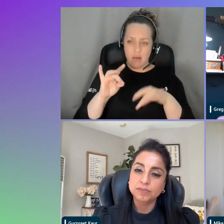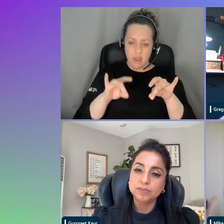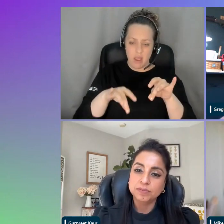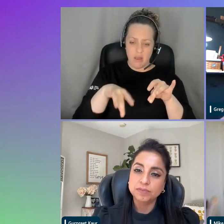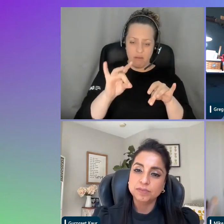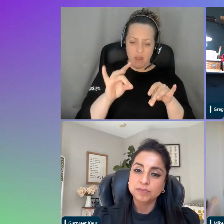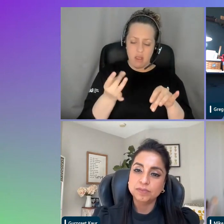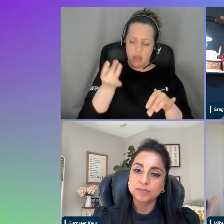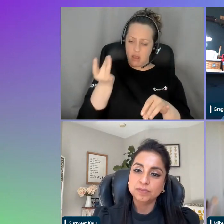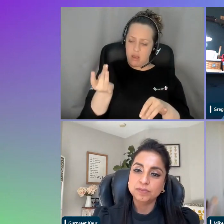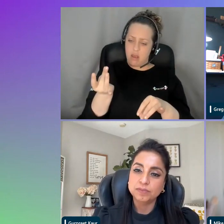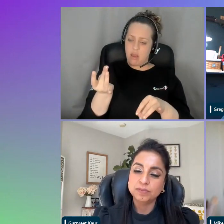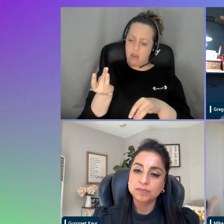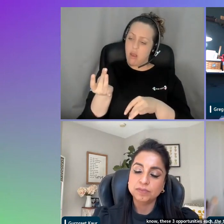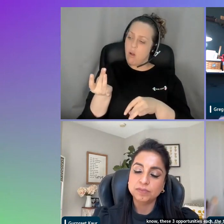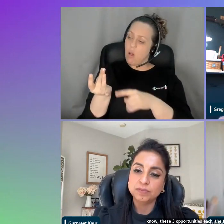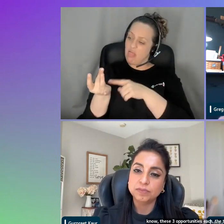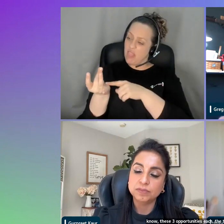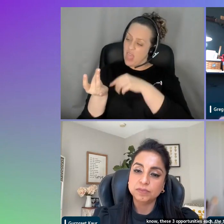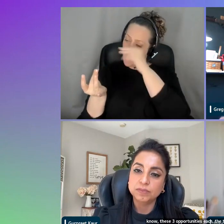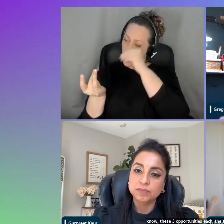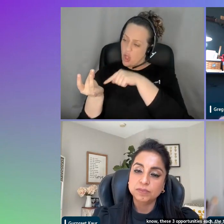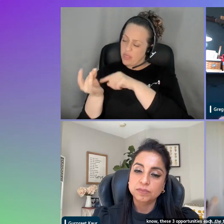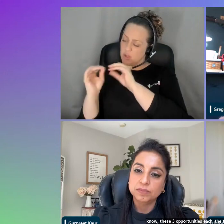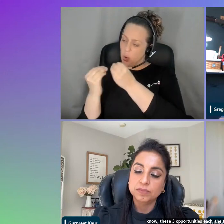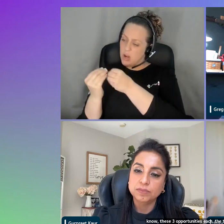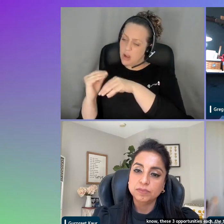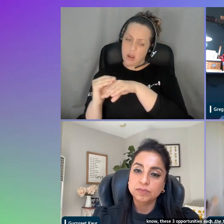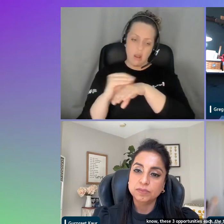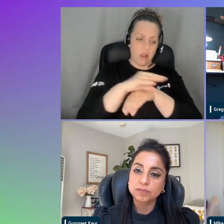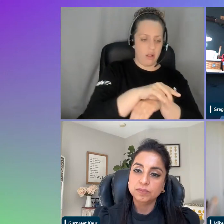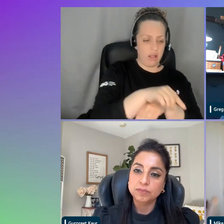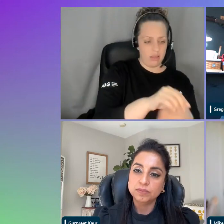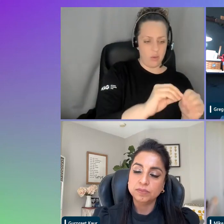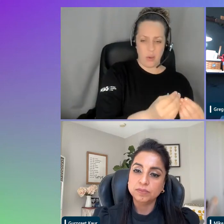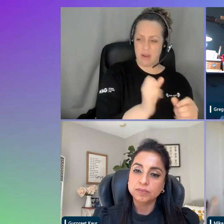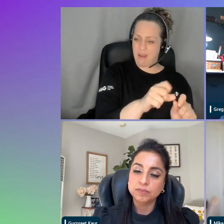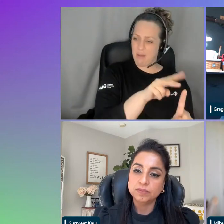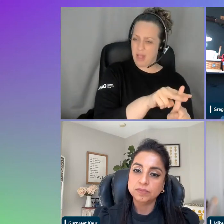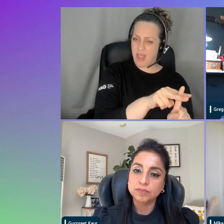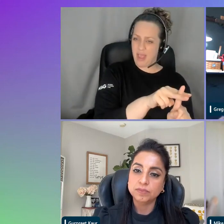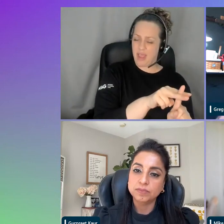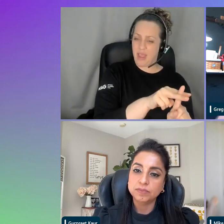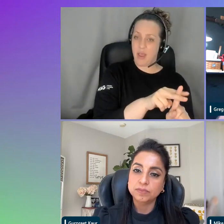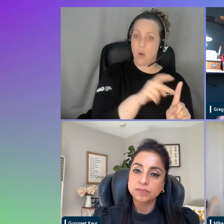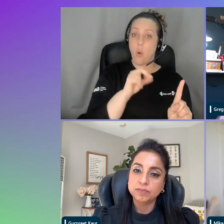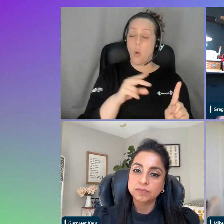affordable from one organization to another, or even the ways that you're able to adapt. What strategies might have worked,